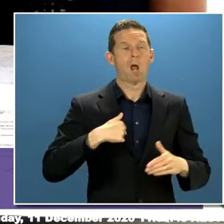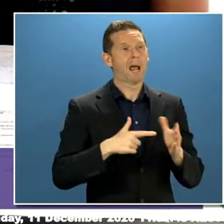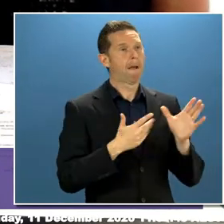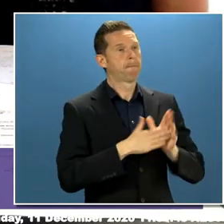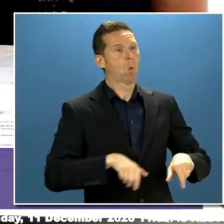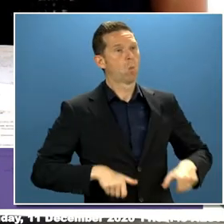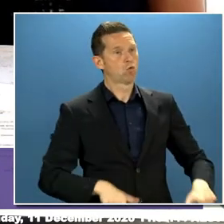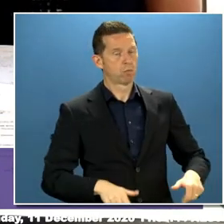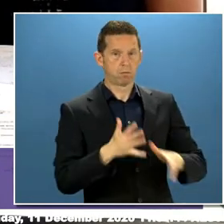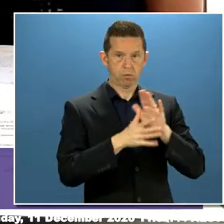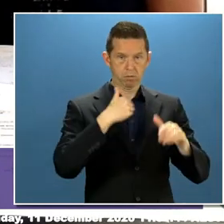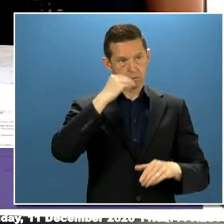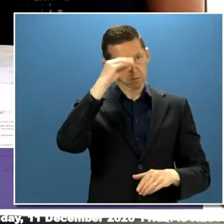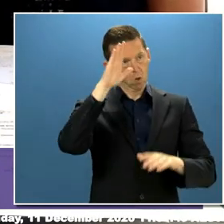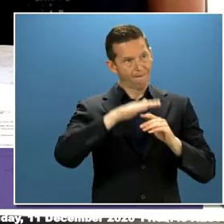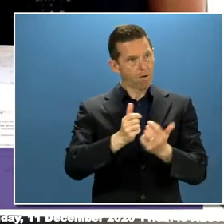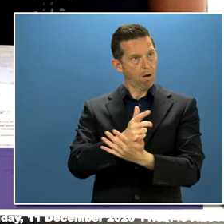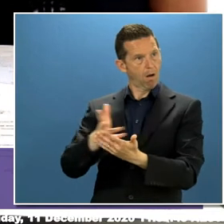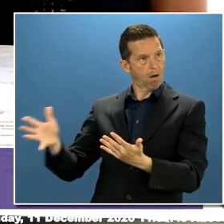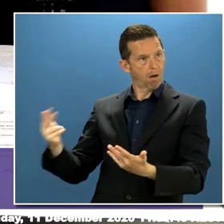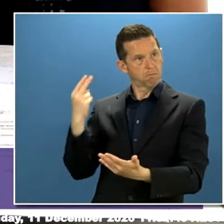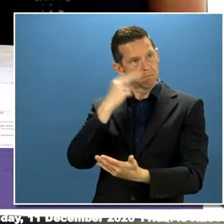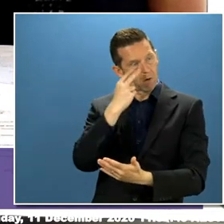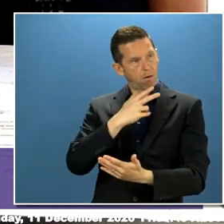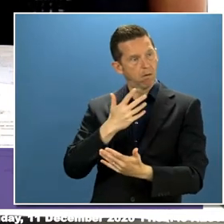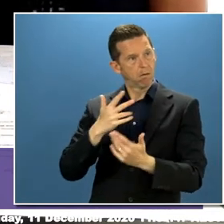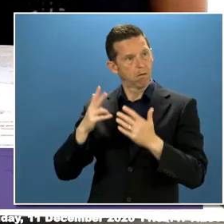everything about every other type of disability. In fact he doesn't.